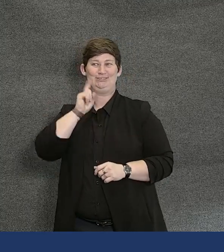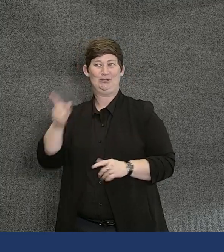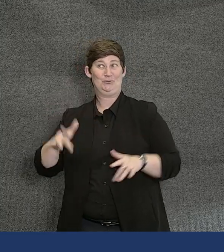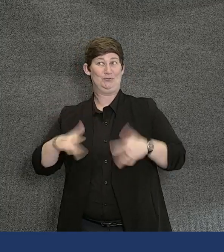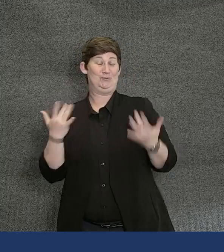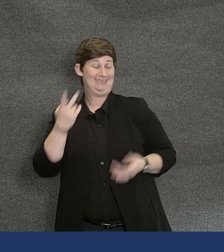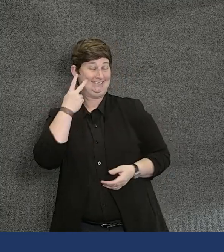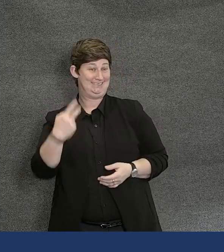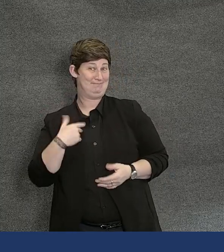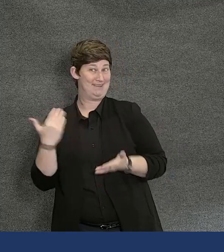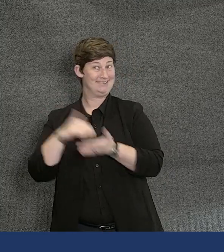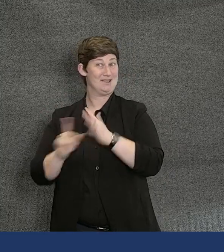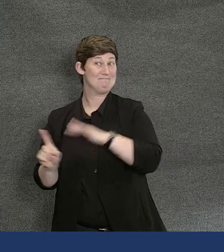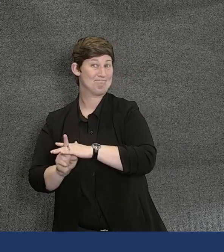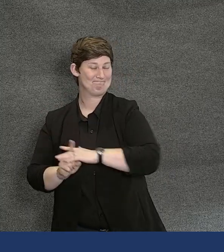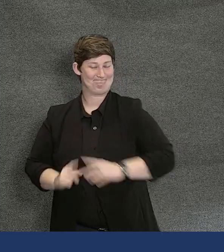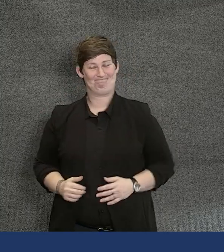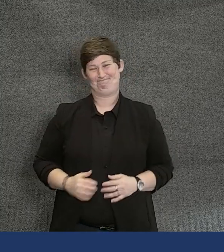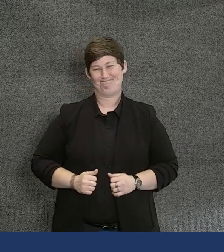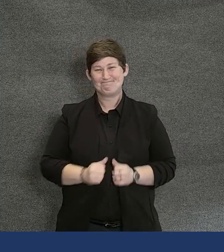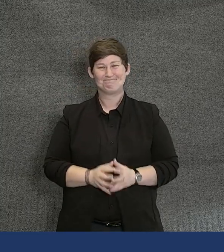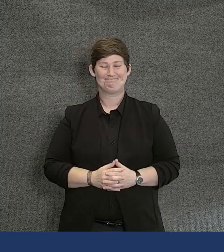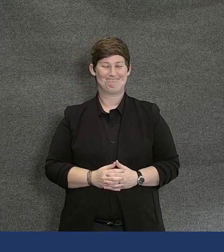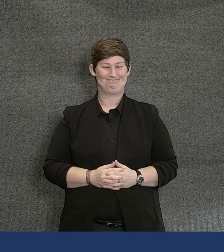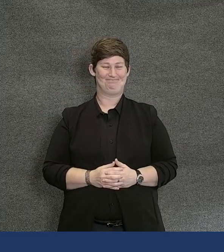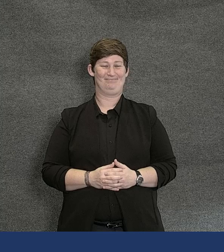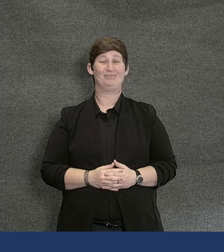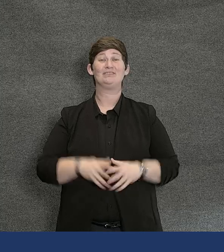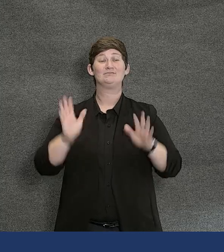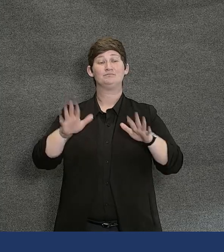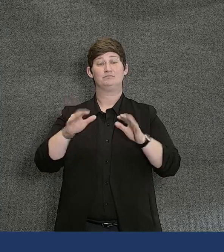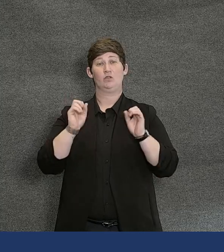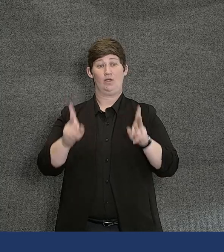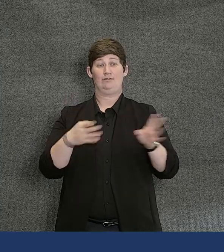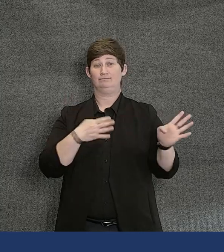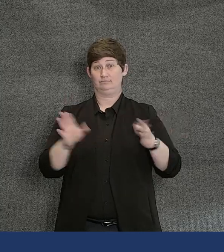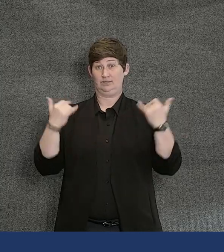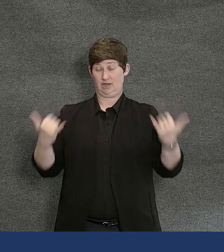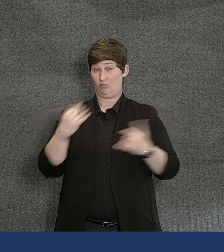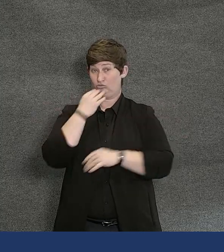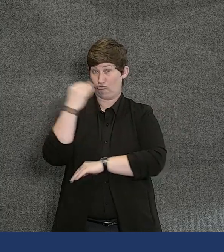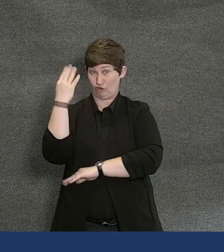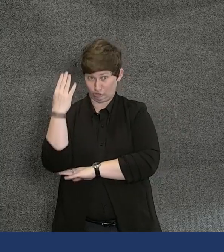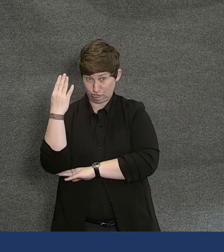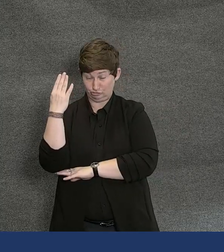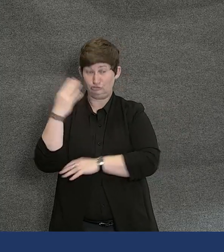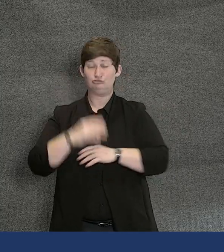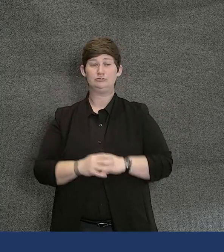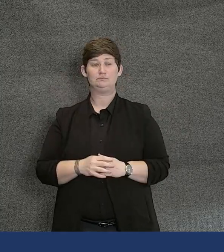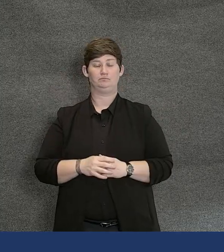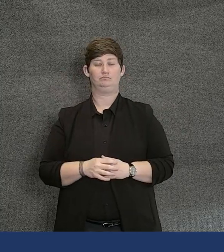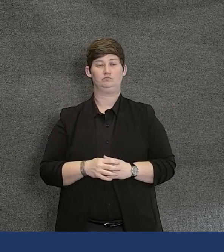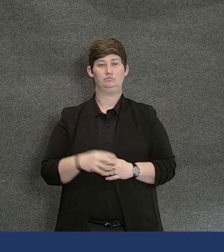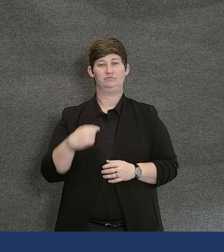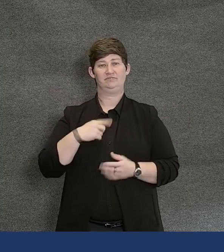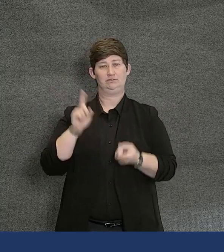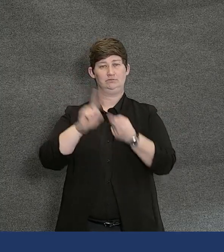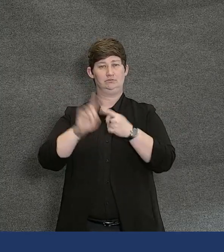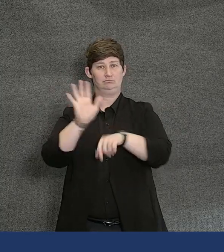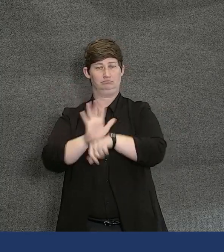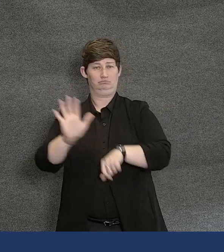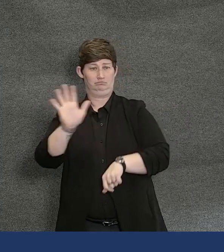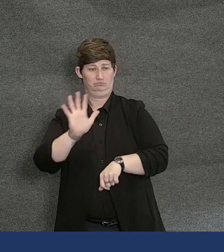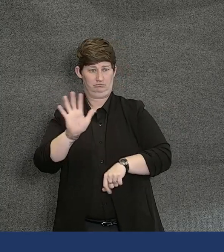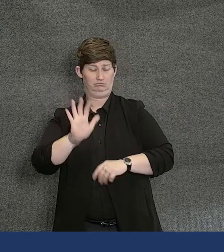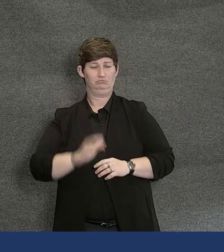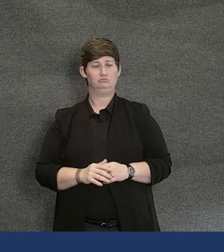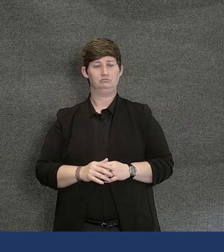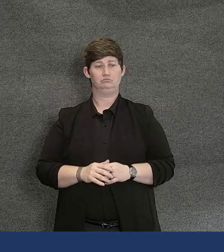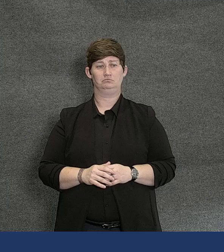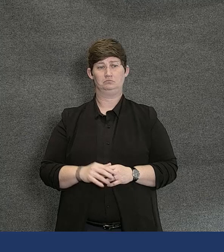Let's all move to lunch. We have until-- the time that I had was about 12:45.